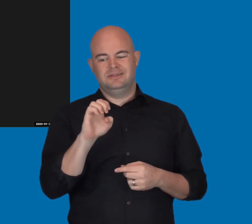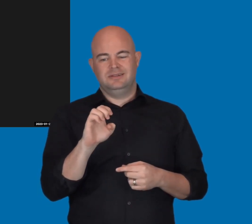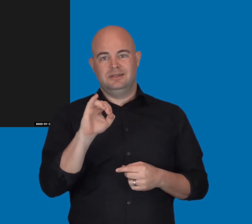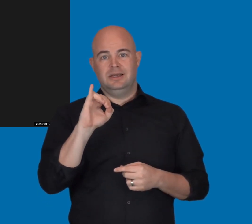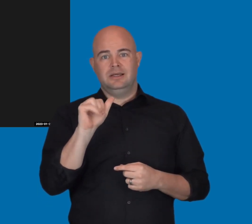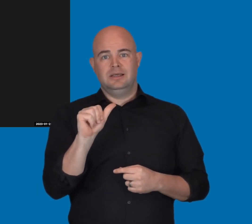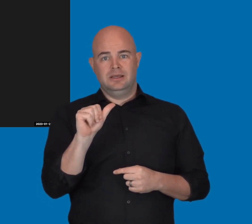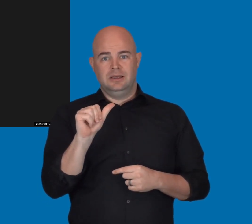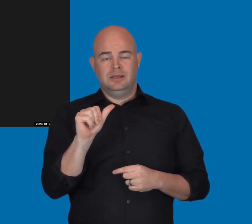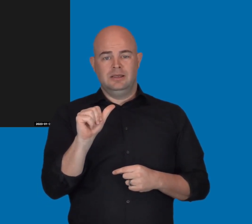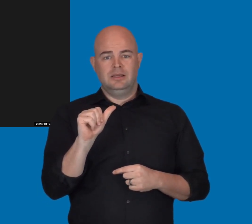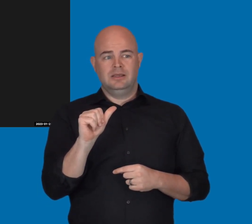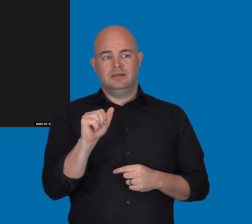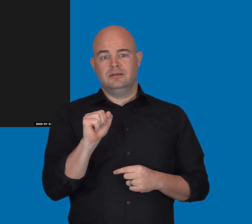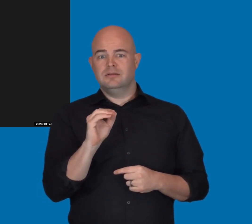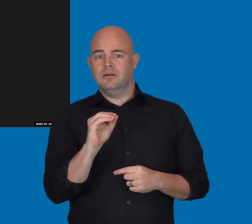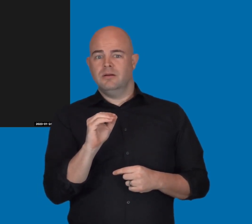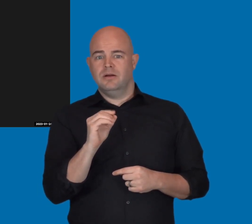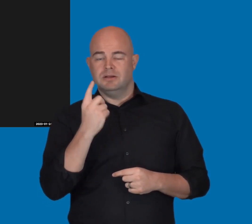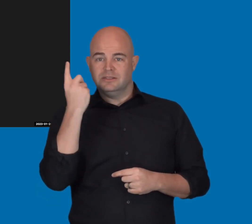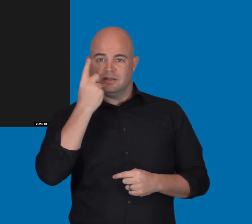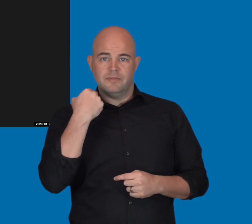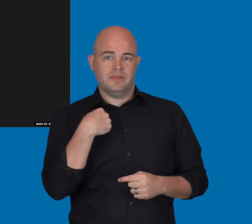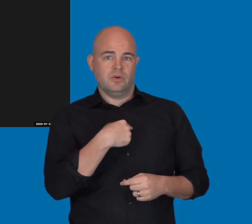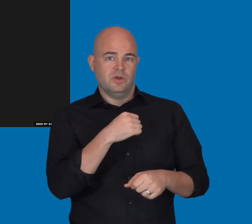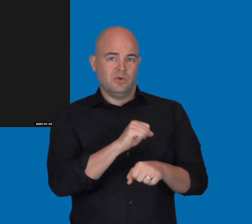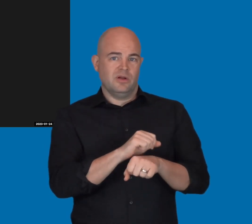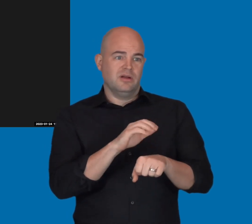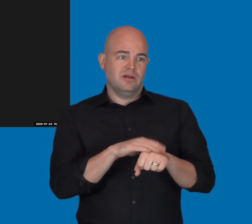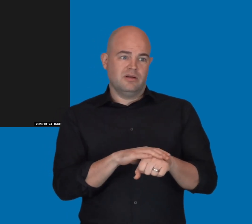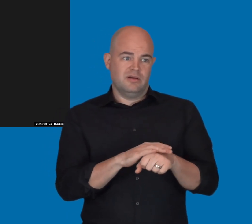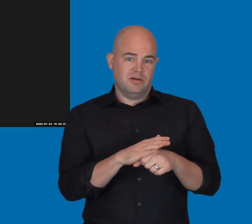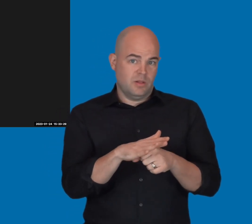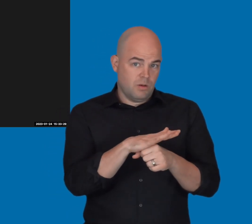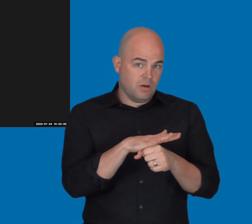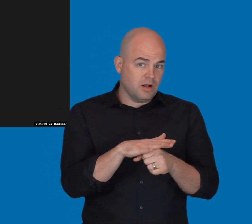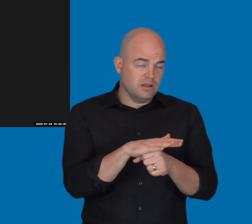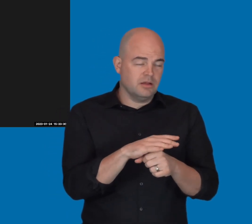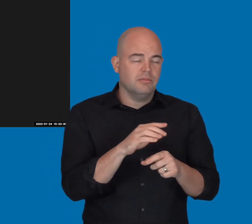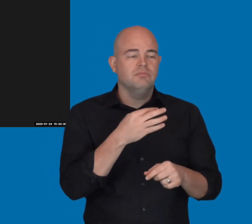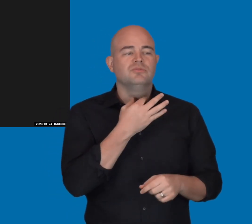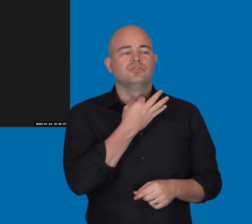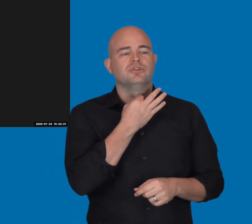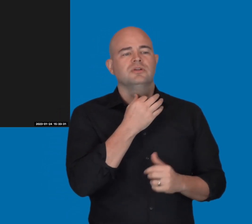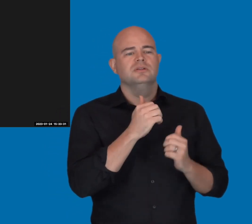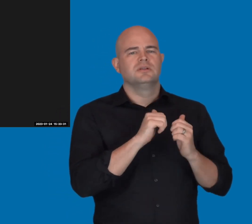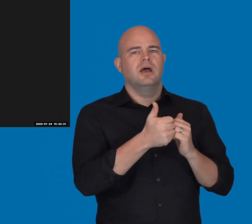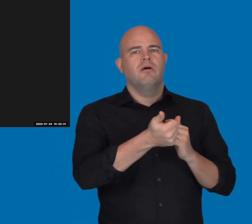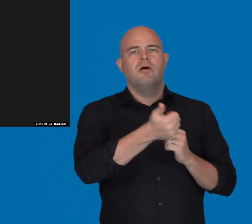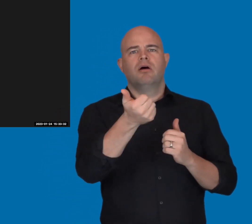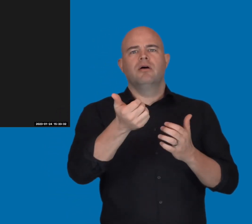to be offered via distance education and say, "Is there anything inherent to this course outline of record that seems like it will be problematic